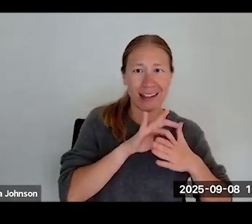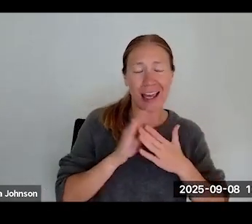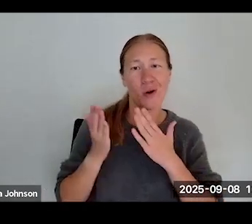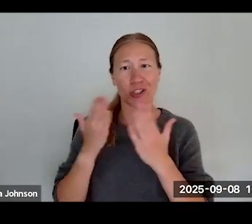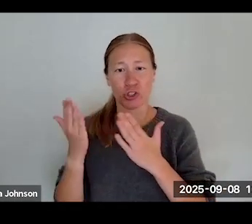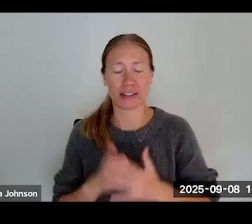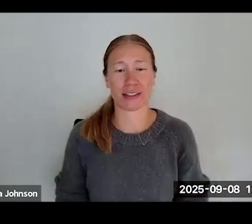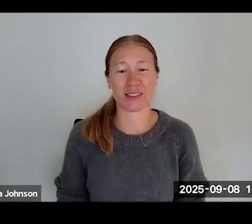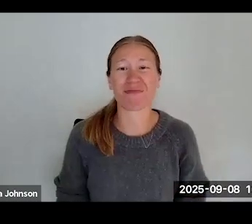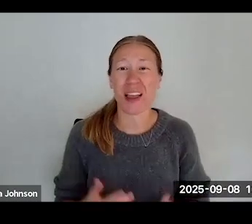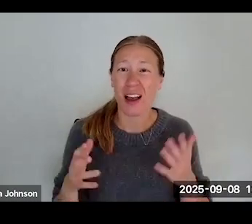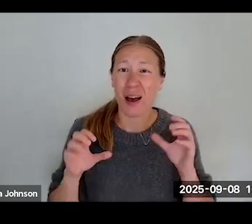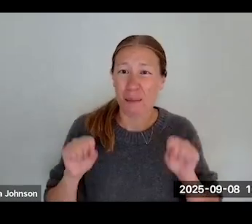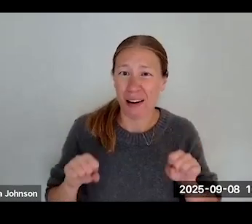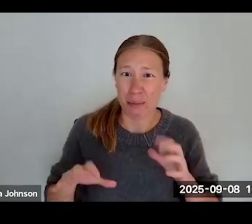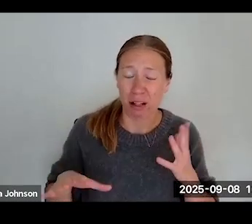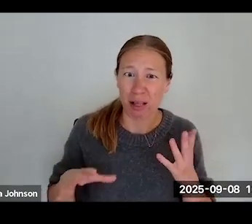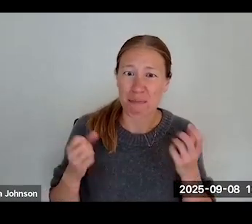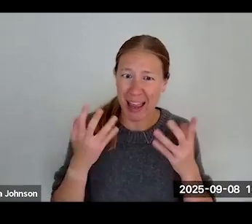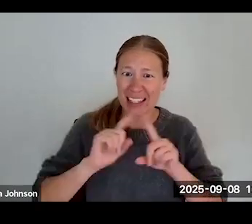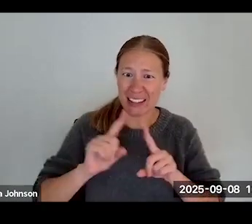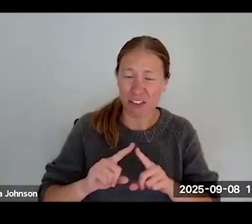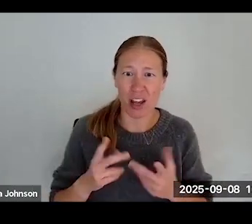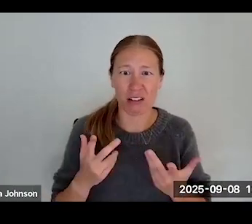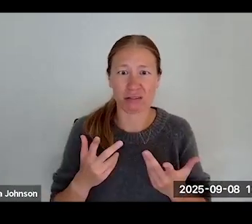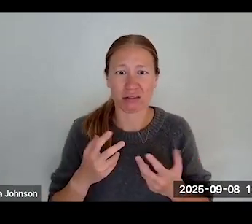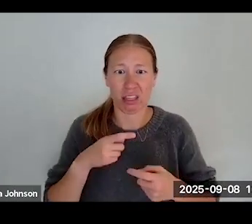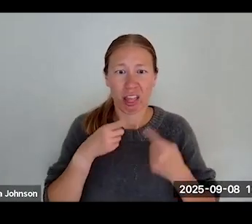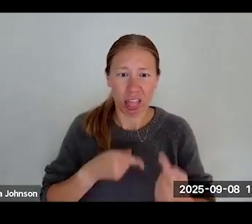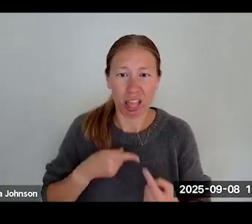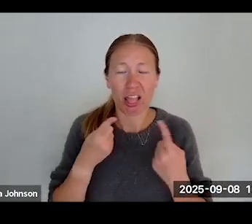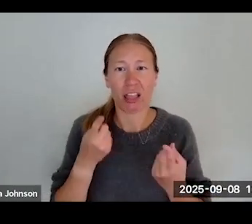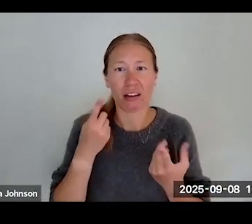in utilizing separate experiences or platforms exclusively for people with disabilities.